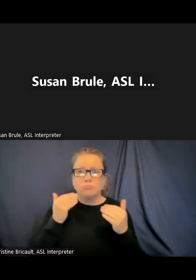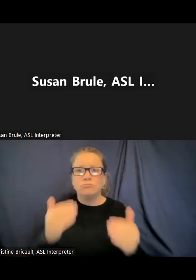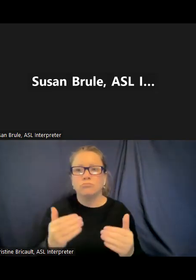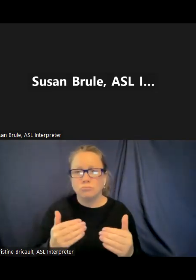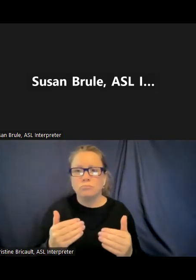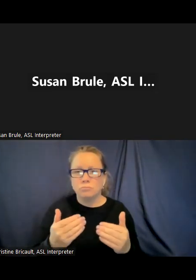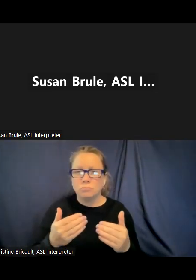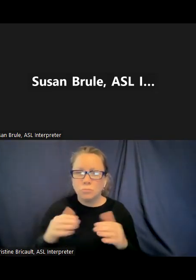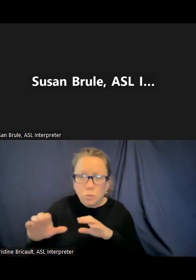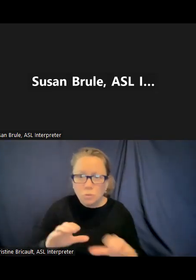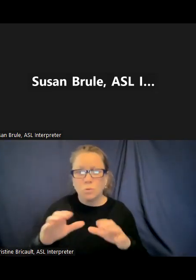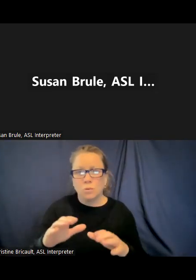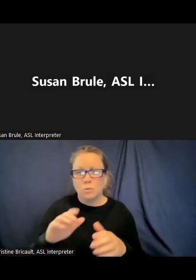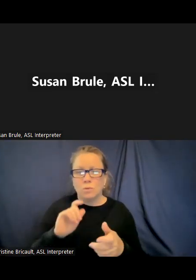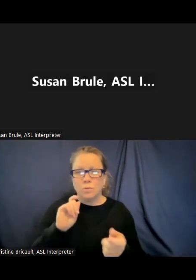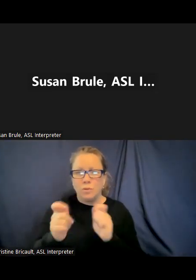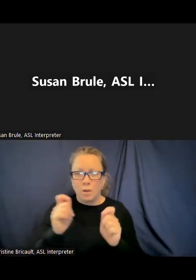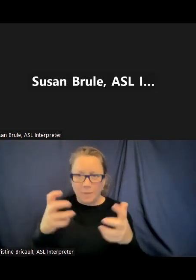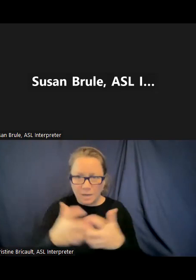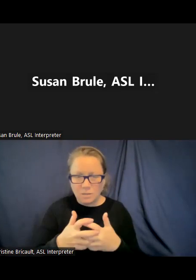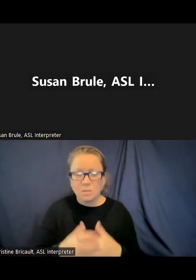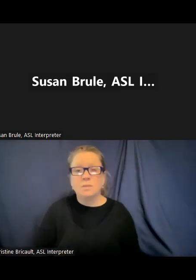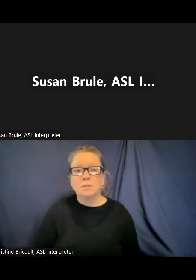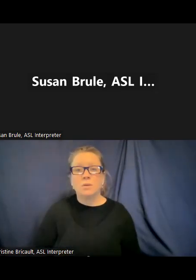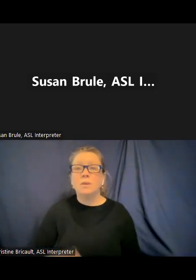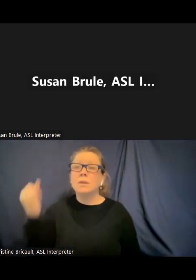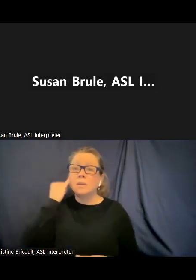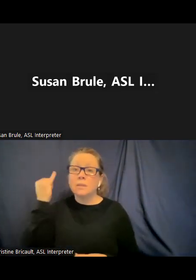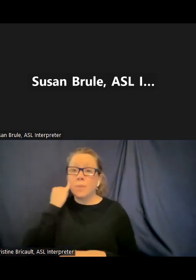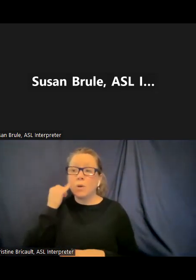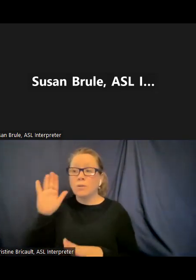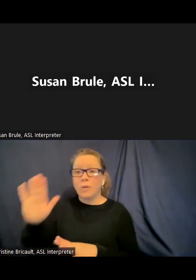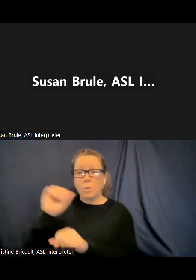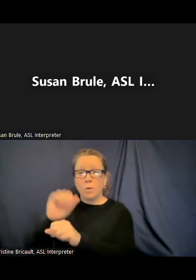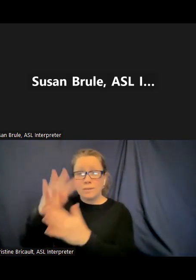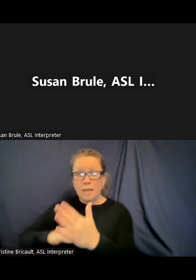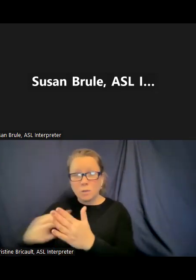So, the employee -- if you're, you know, say, changing a person's work schedule, you're going to